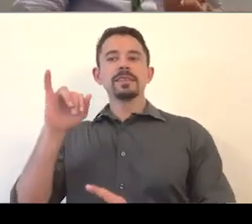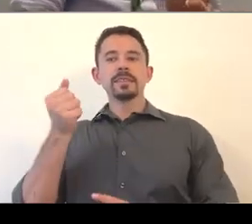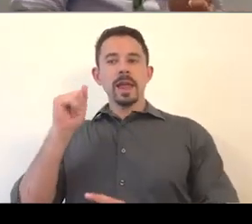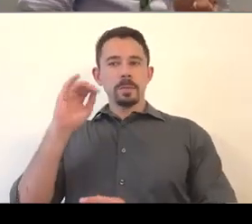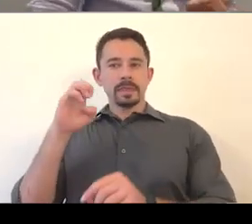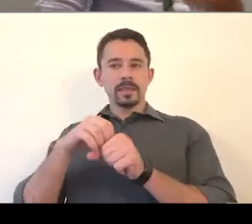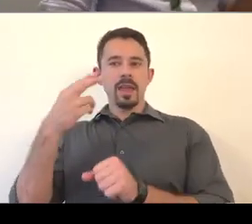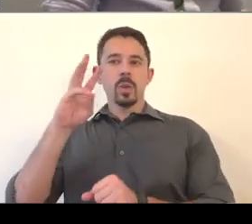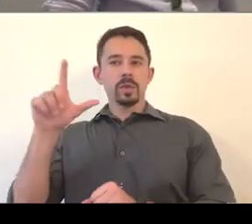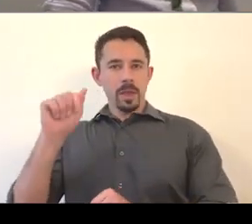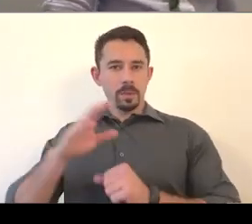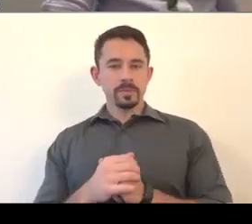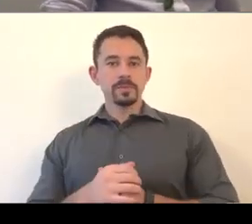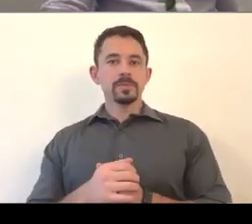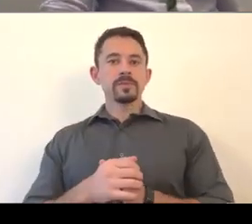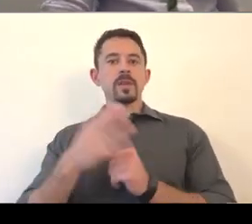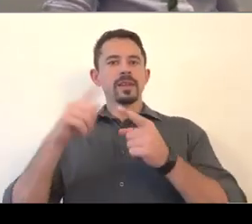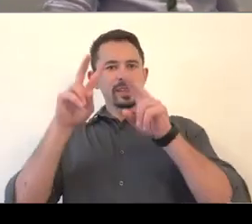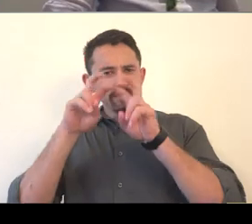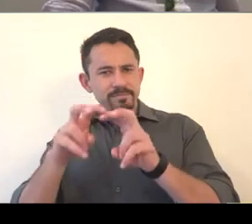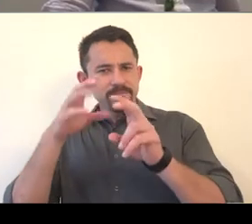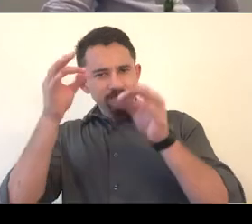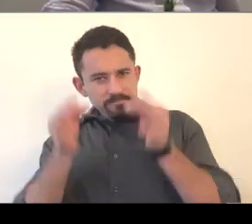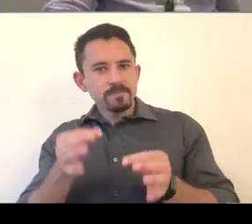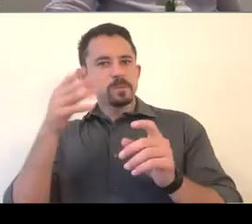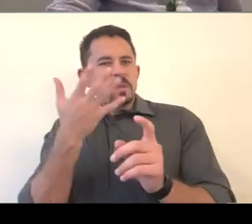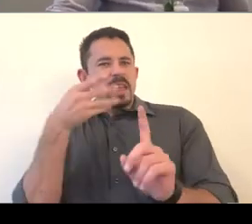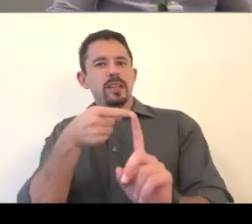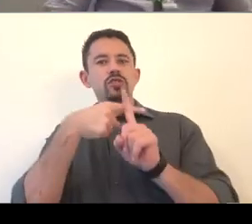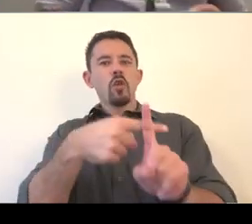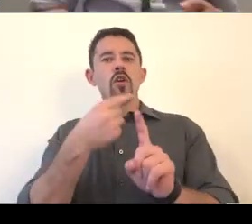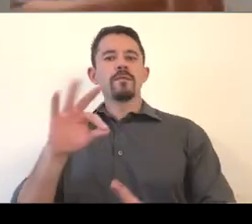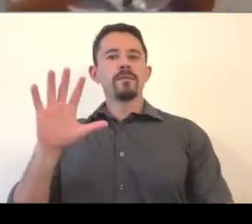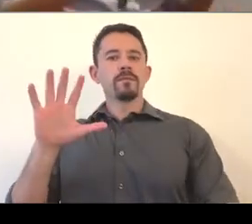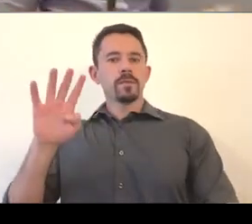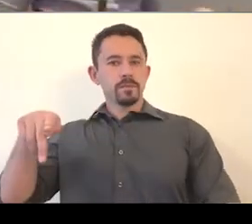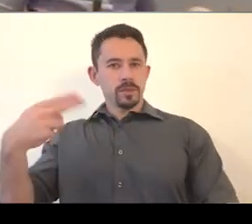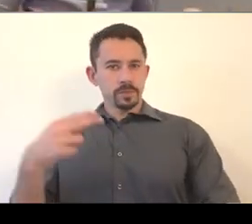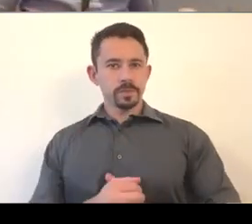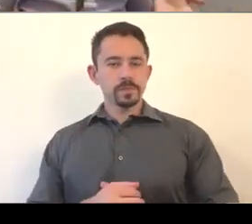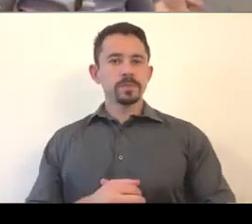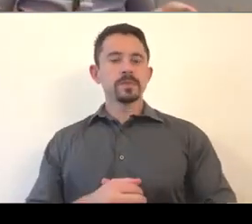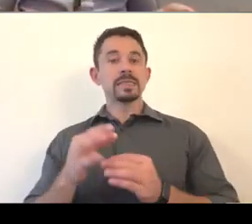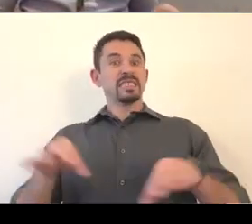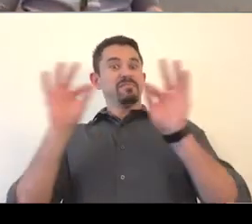also to determine the target of 54-Ph. So the significance of this work is that it